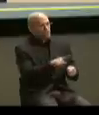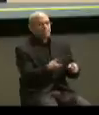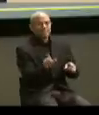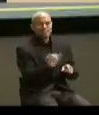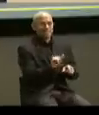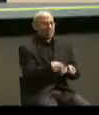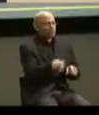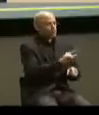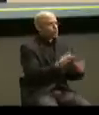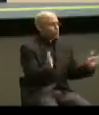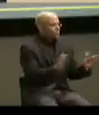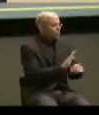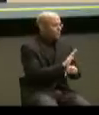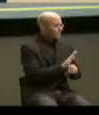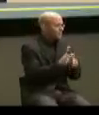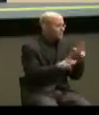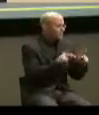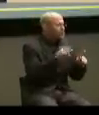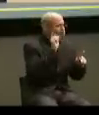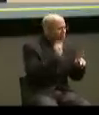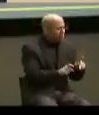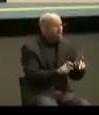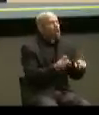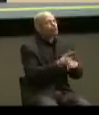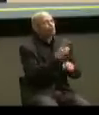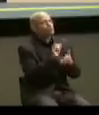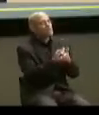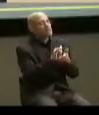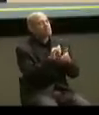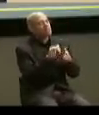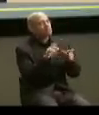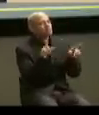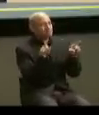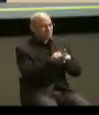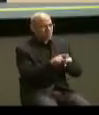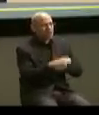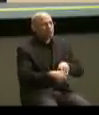ENCOURAGE YOU JUST AS YOU ARE SMALL BUSINESS PEOPLE, YOU HAVE